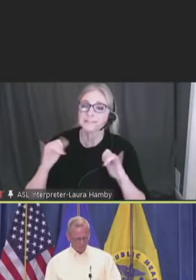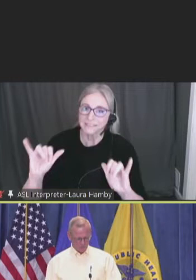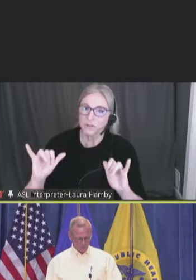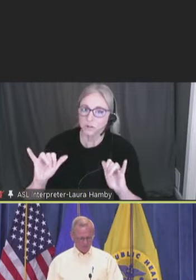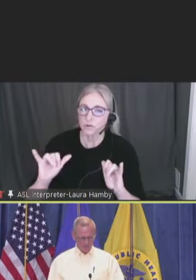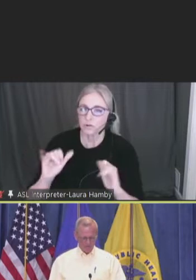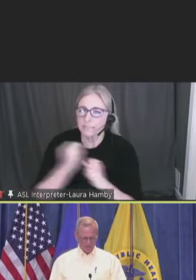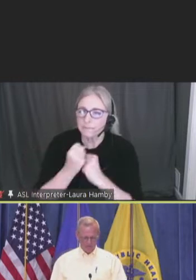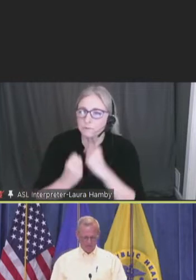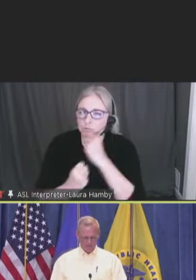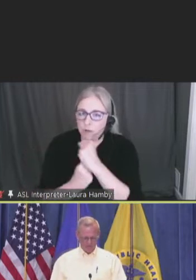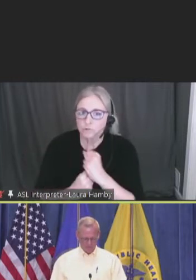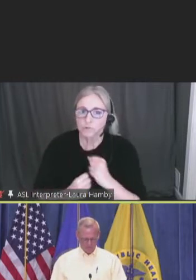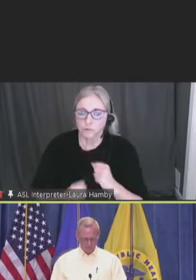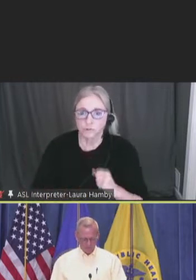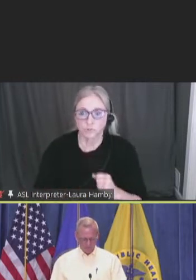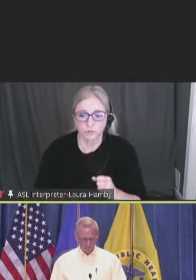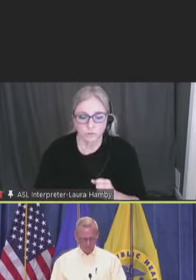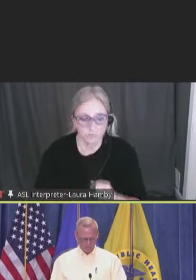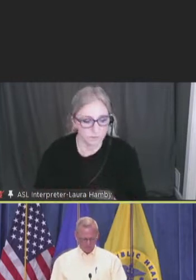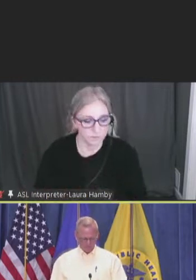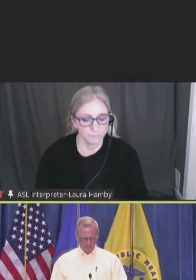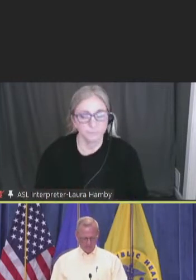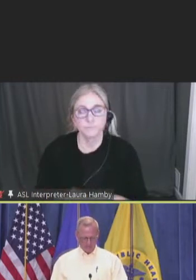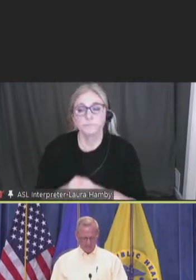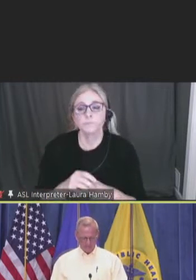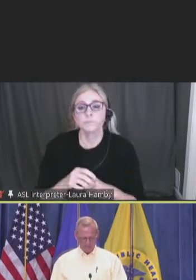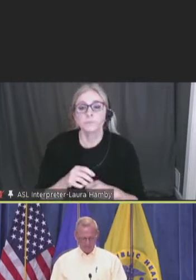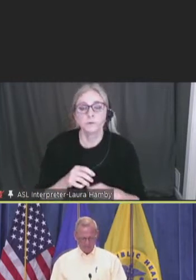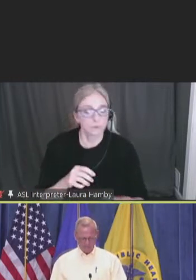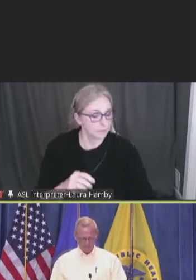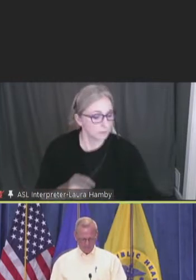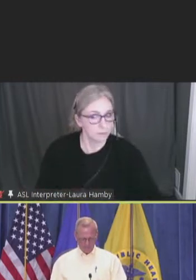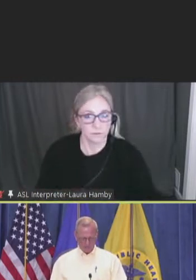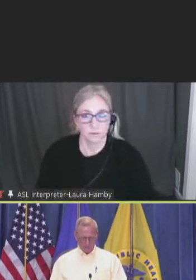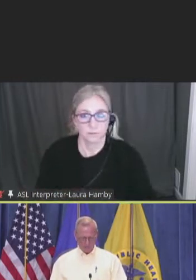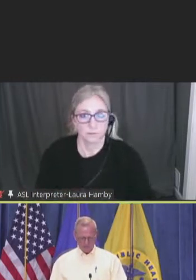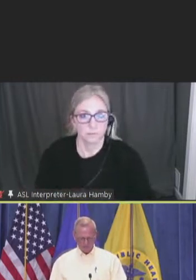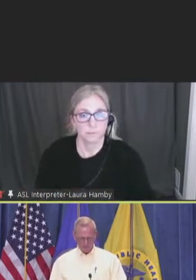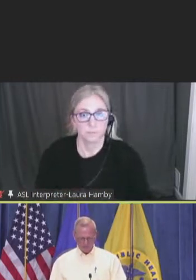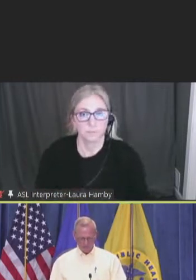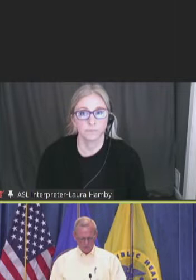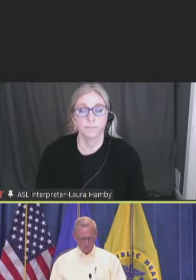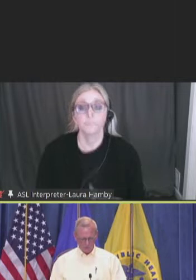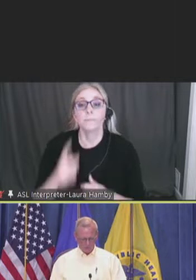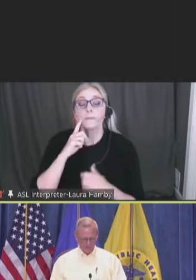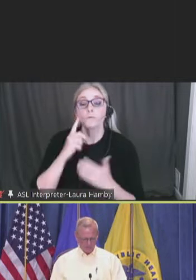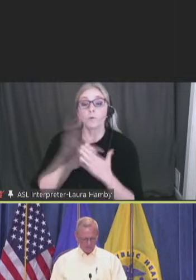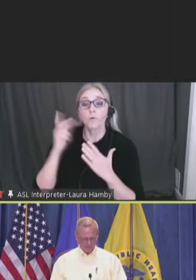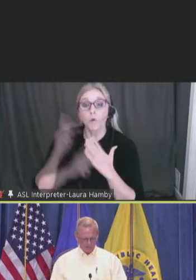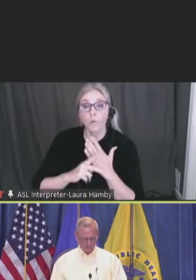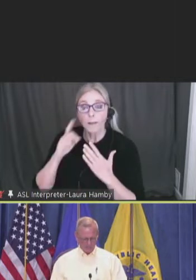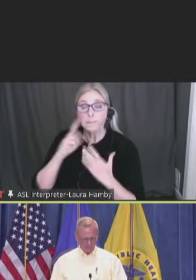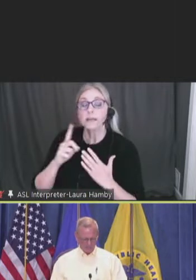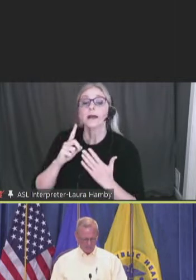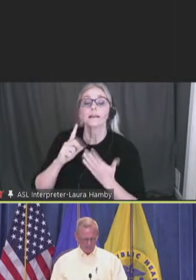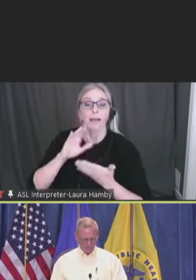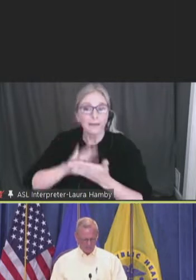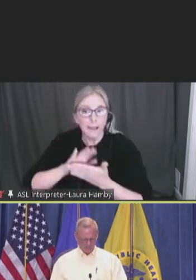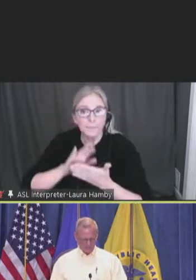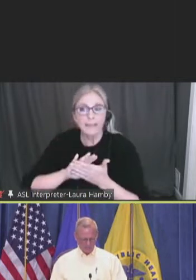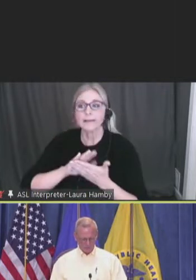NVAC recommends HHS meet with interdisciplinary programs at academia institutions to learn